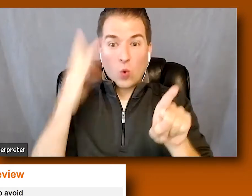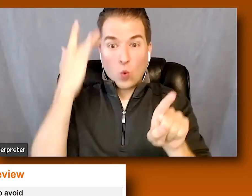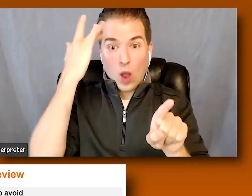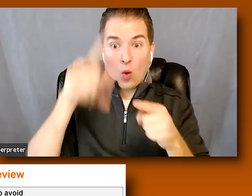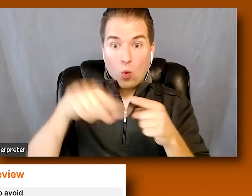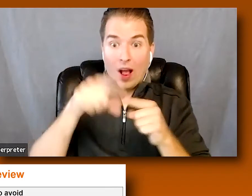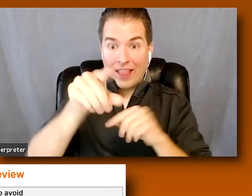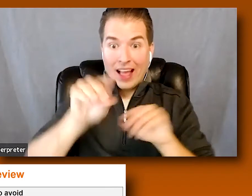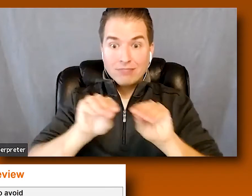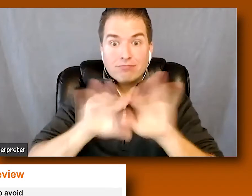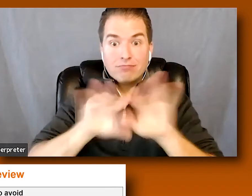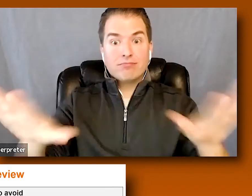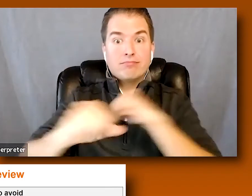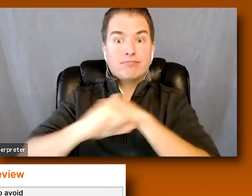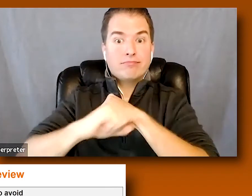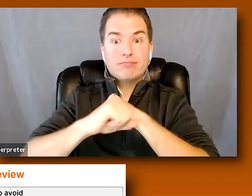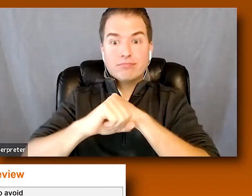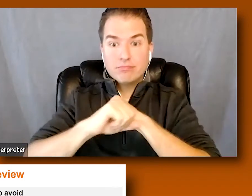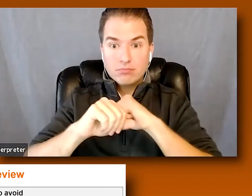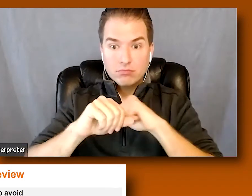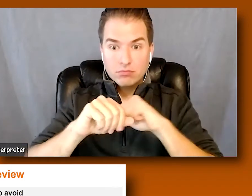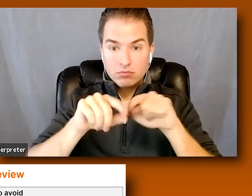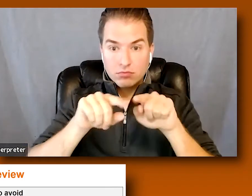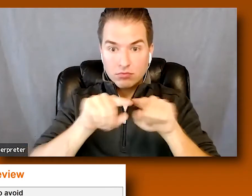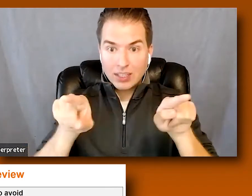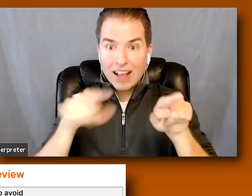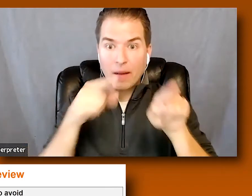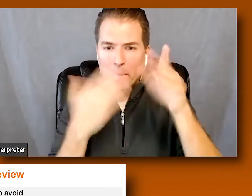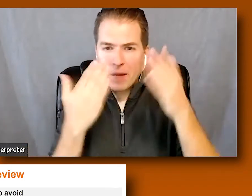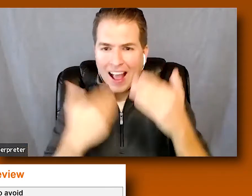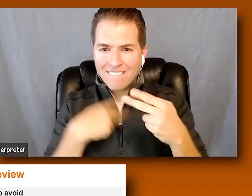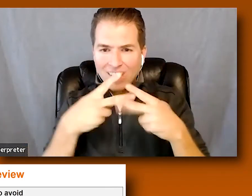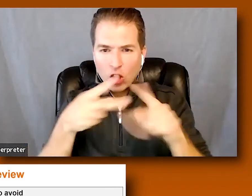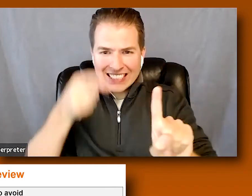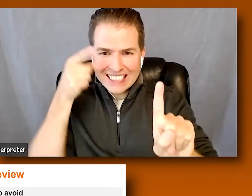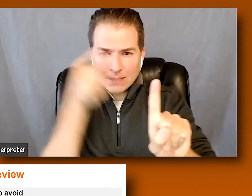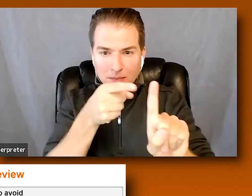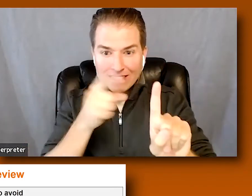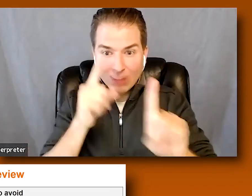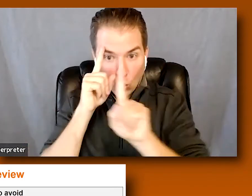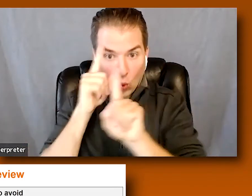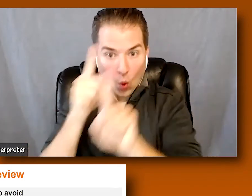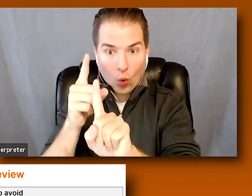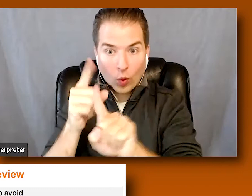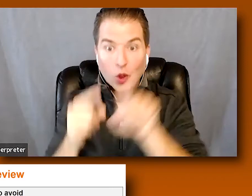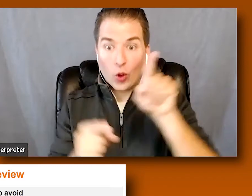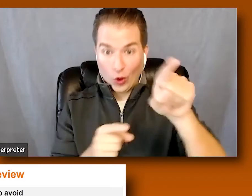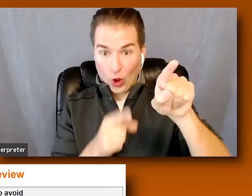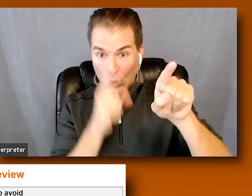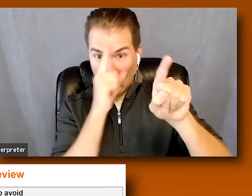maybe specific goals or something. If you don't address those, then